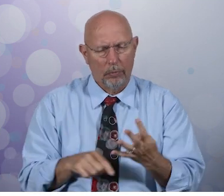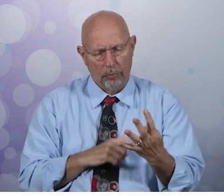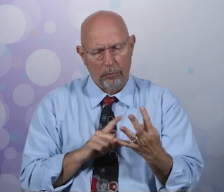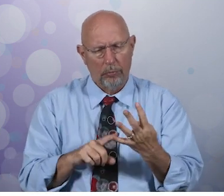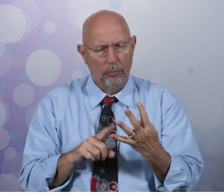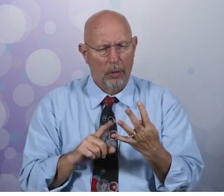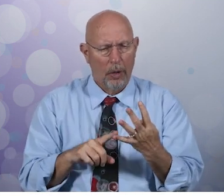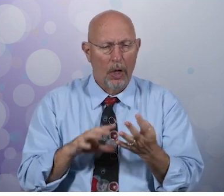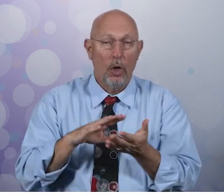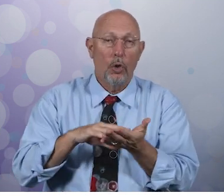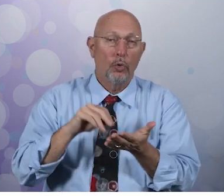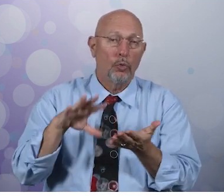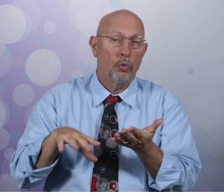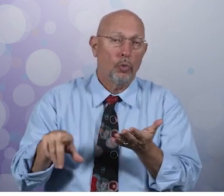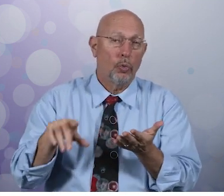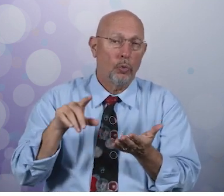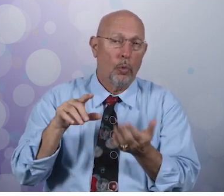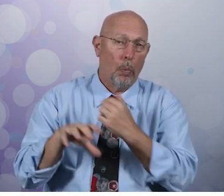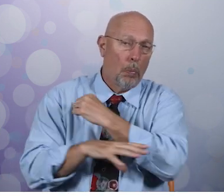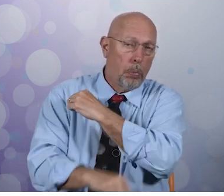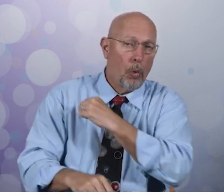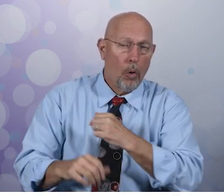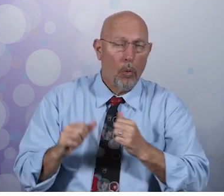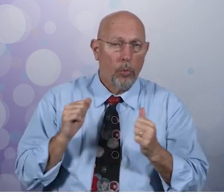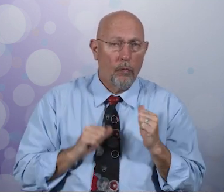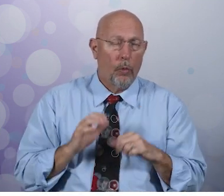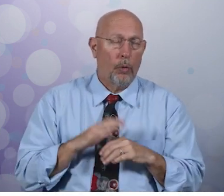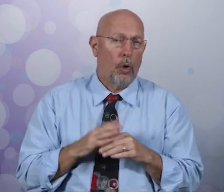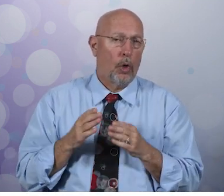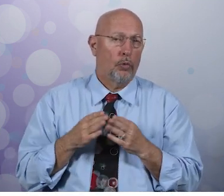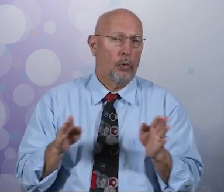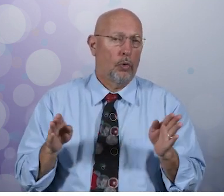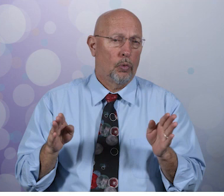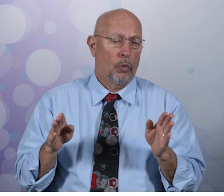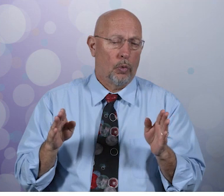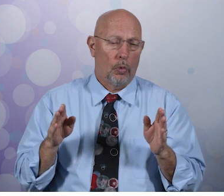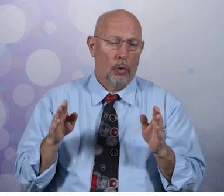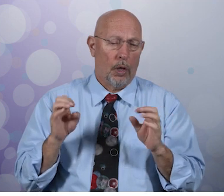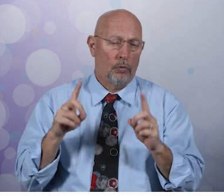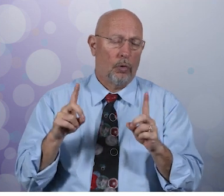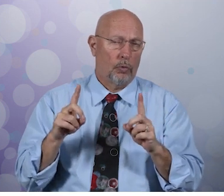expected poor performance on a general education assessment,